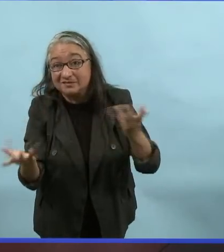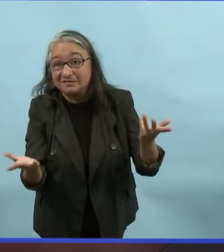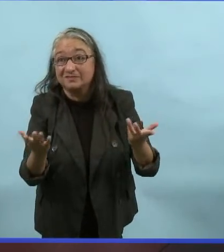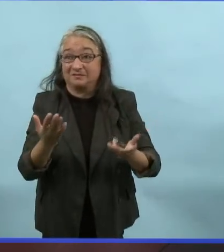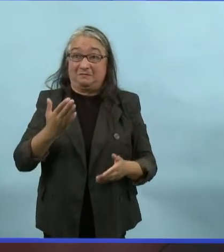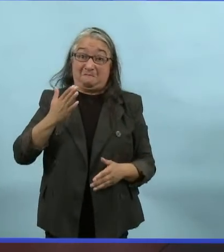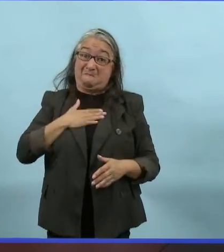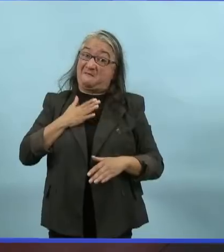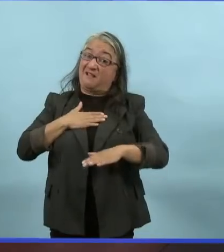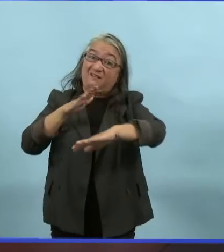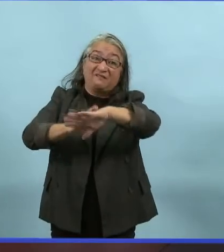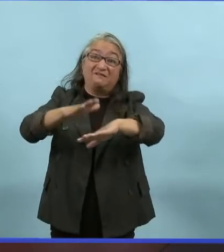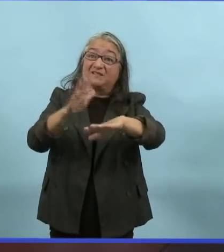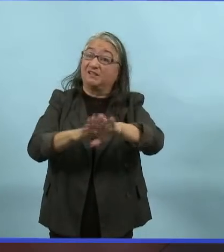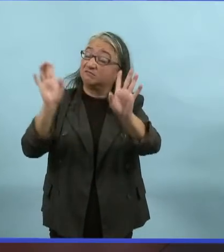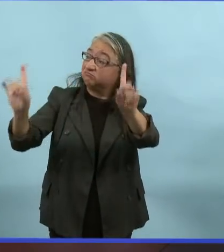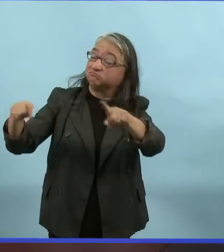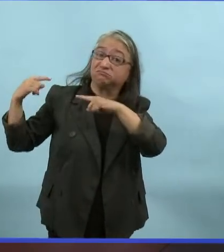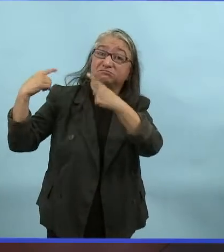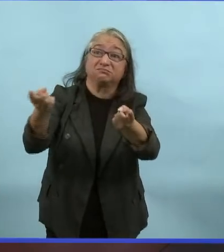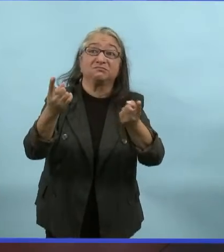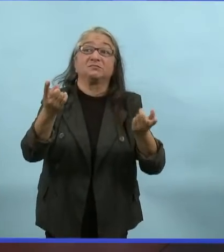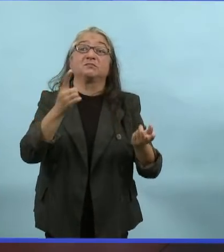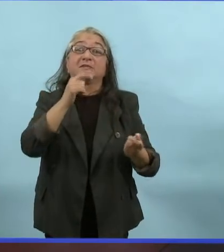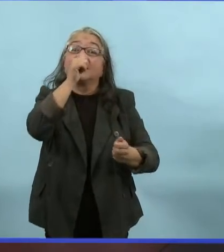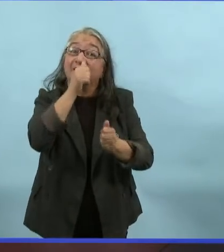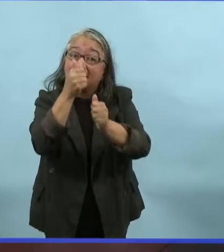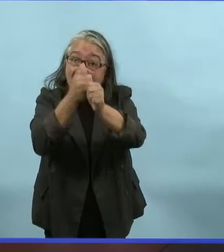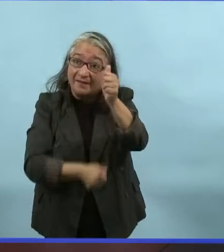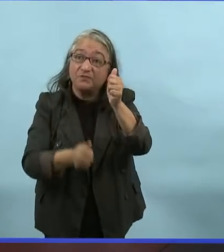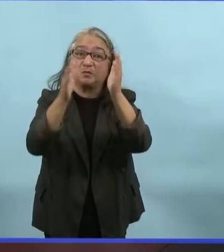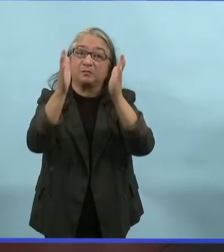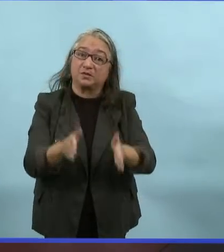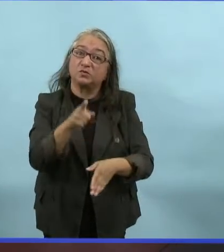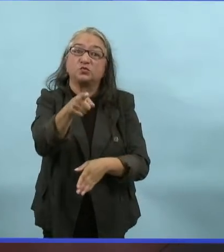there's someone you care about who doesn't want to get vaccinated i would suggest they